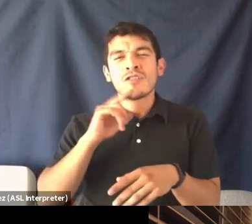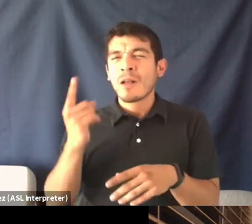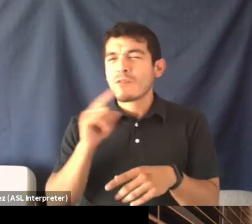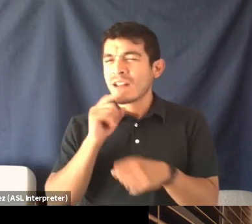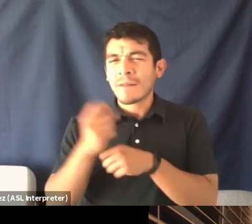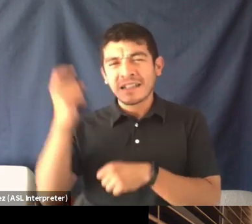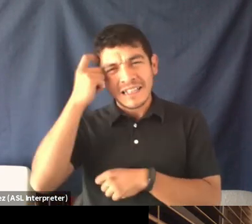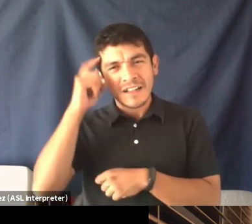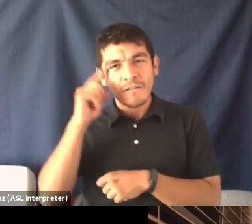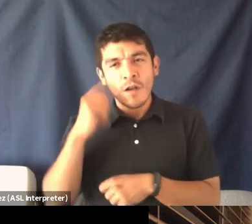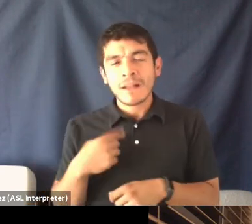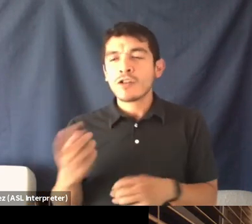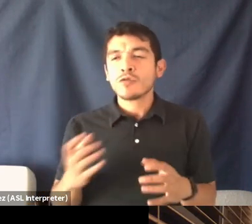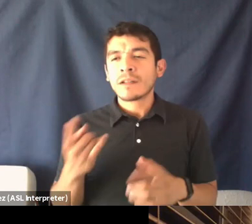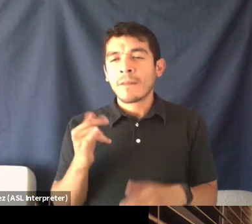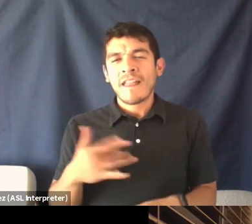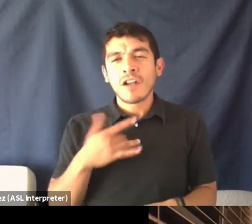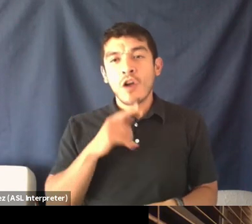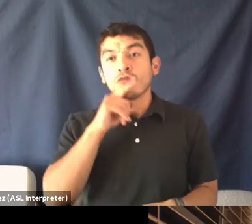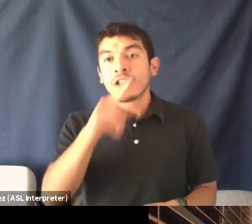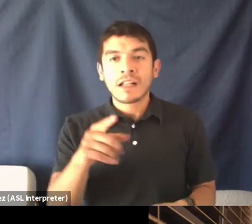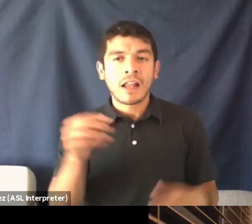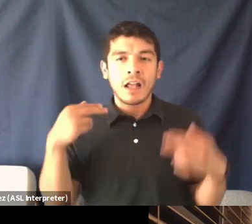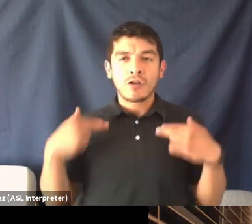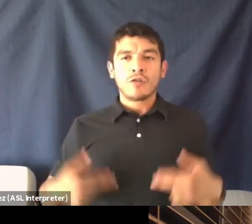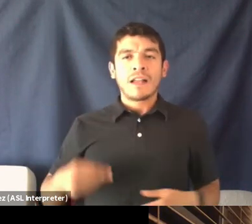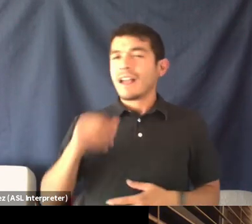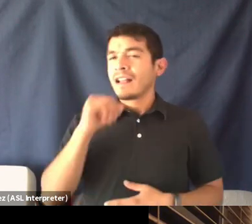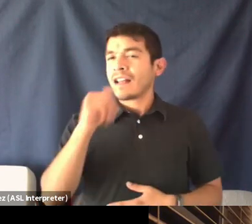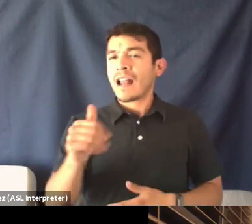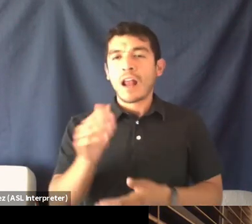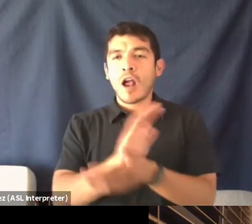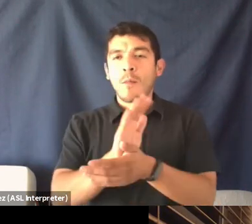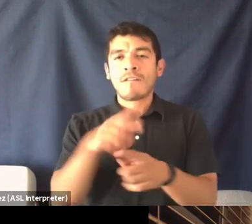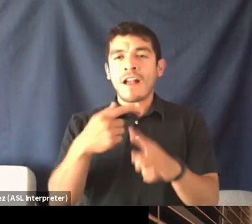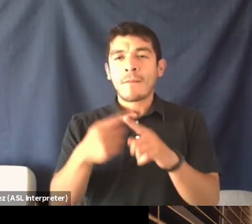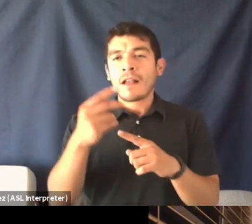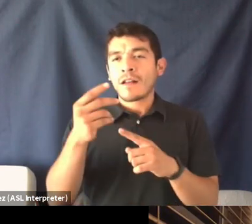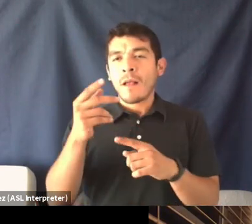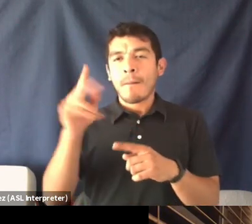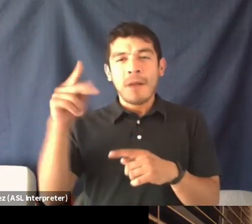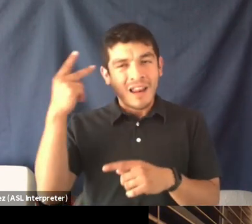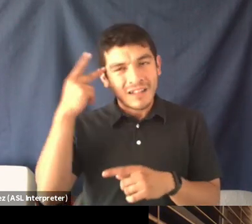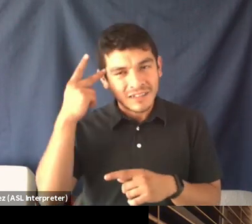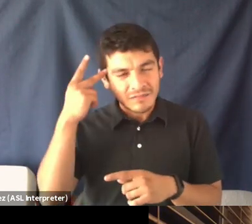that felt real and human and not a movie about partisan politics, not a movie that